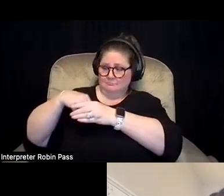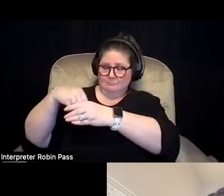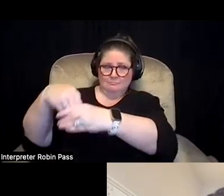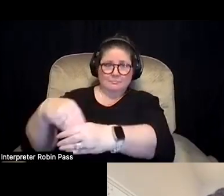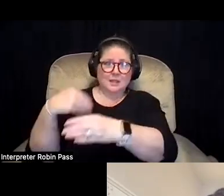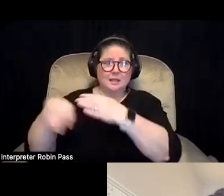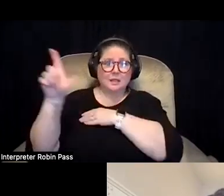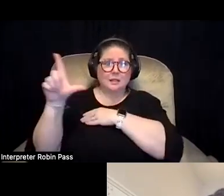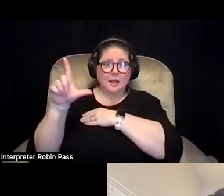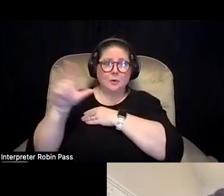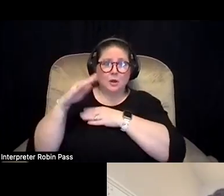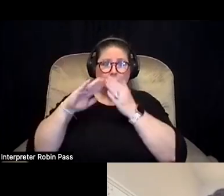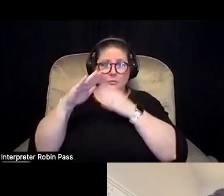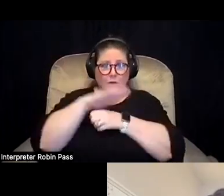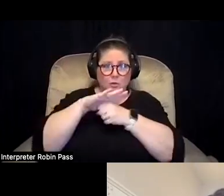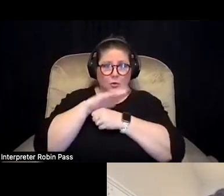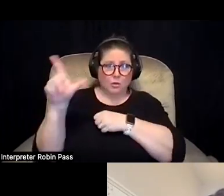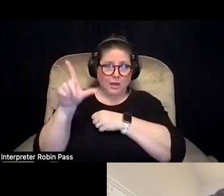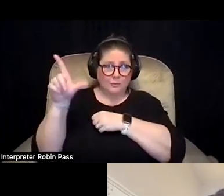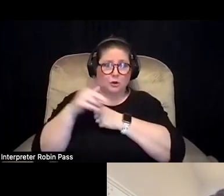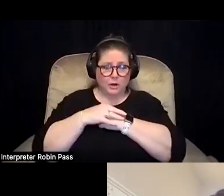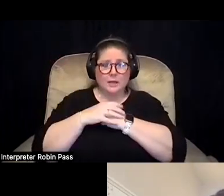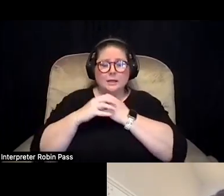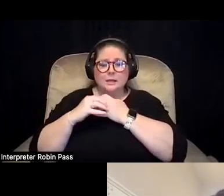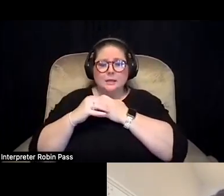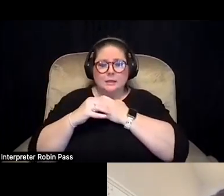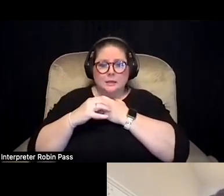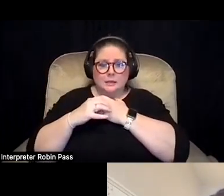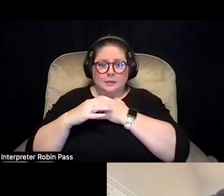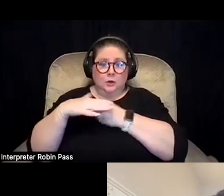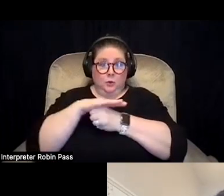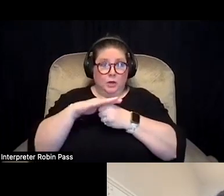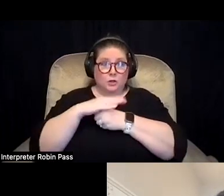so that's a good start and local and regional museums so another great start